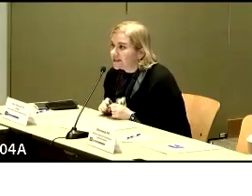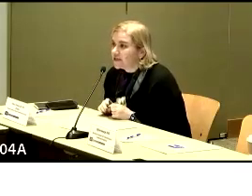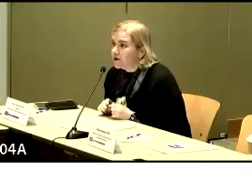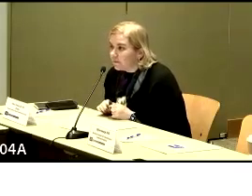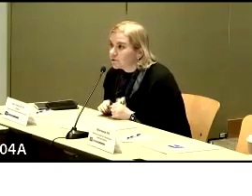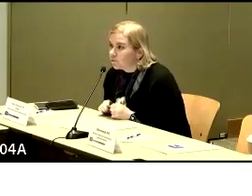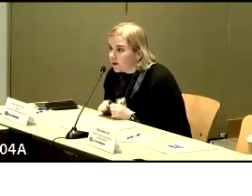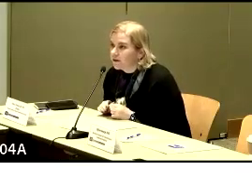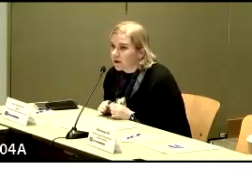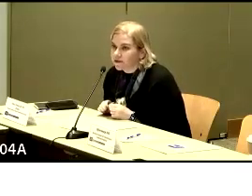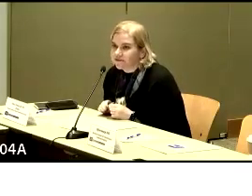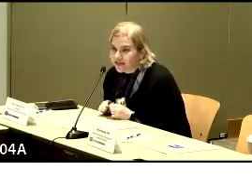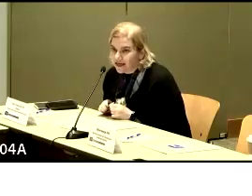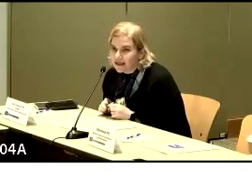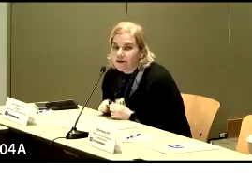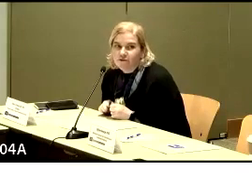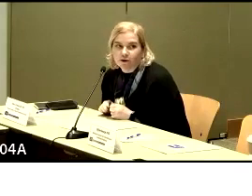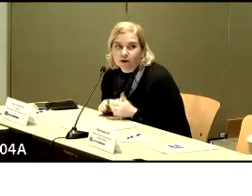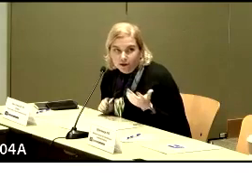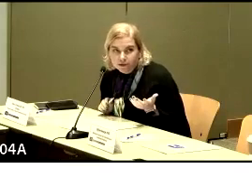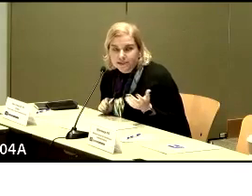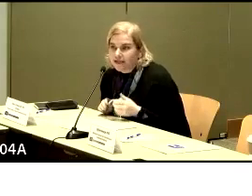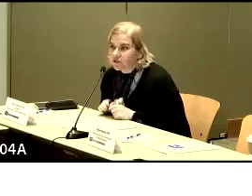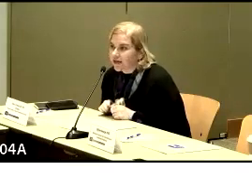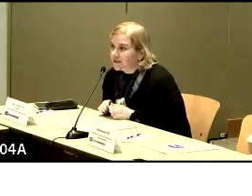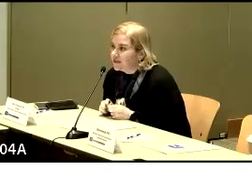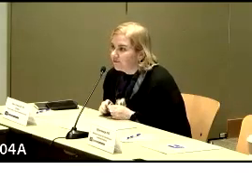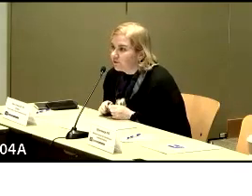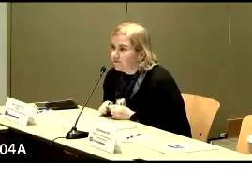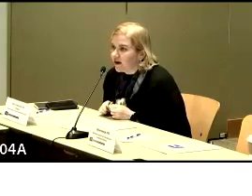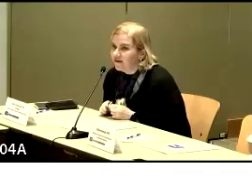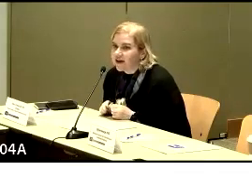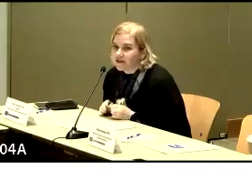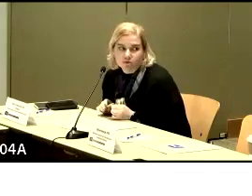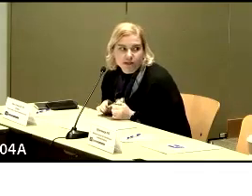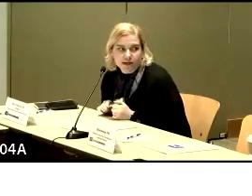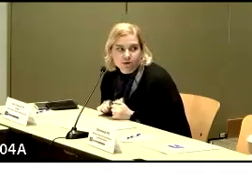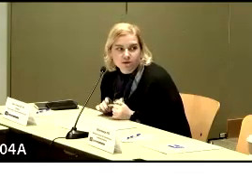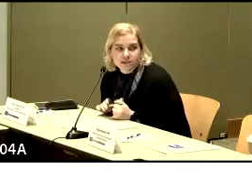It's the number one cause of death for adults ages 18 to 45, and it's only getting worse.